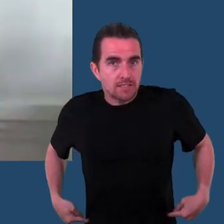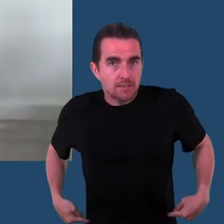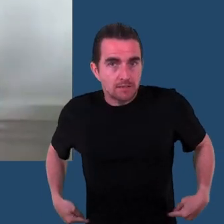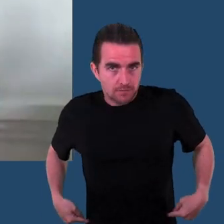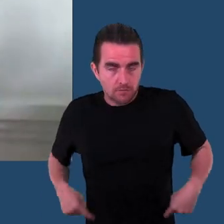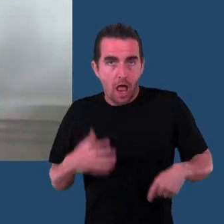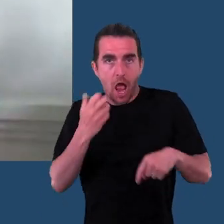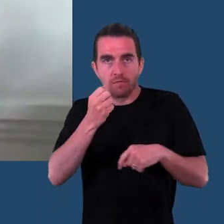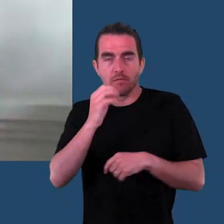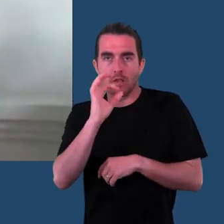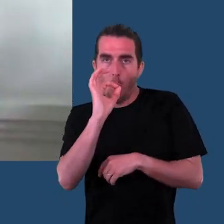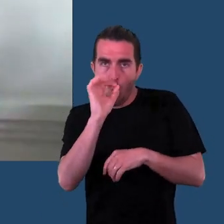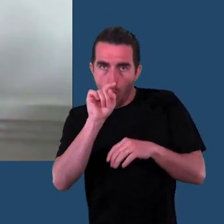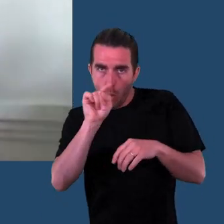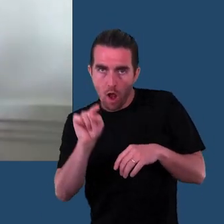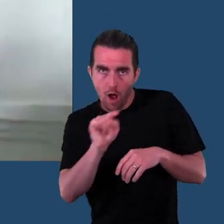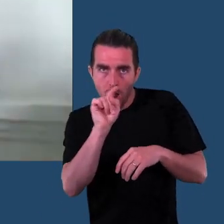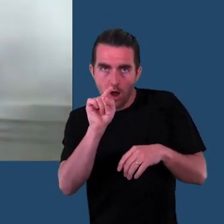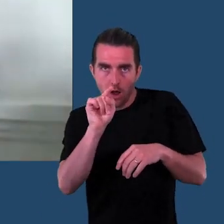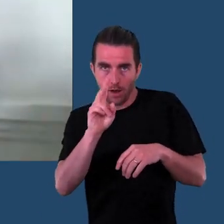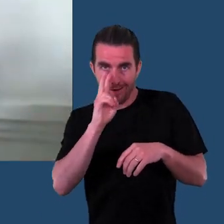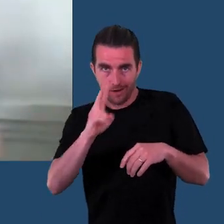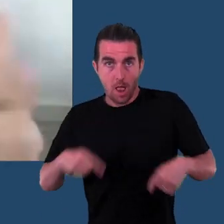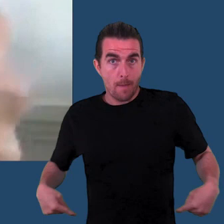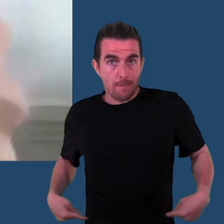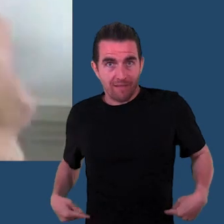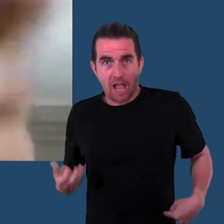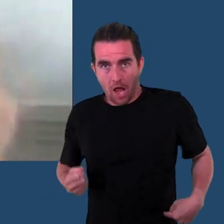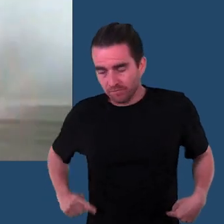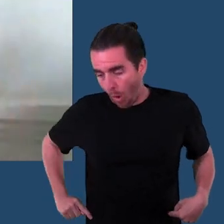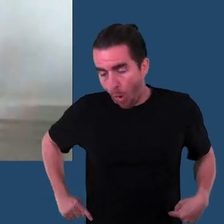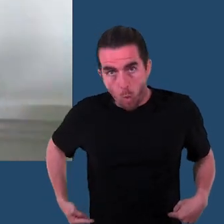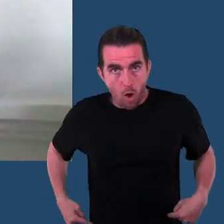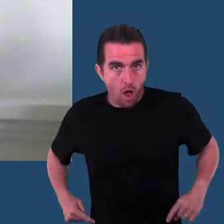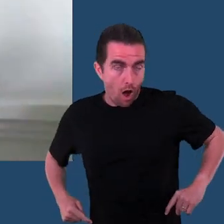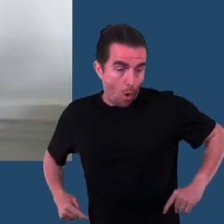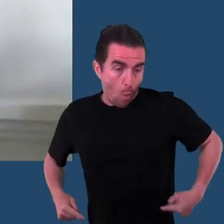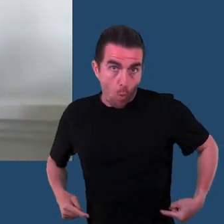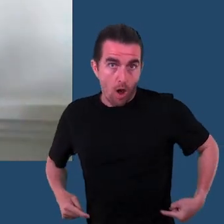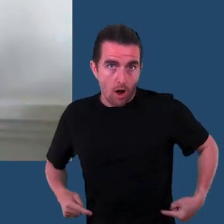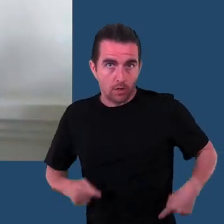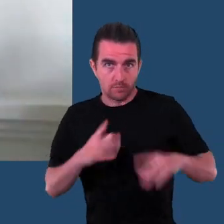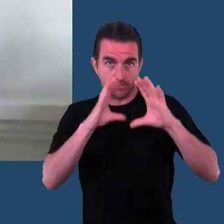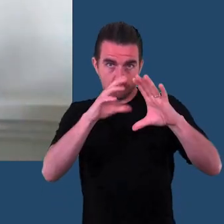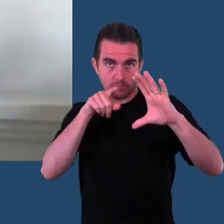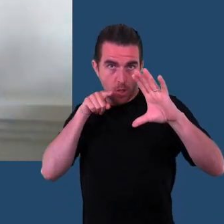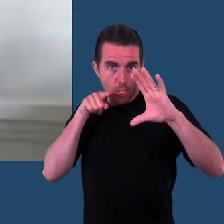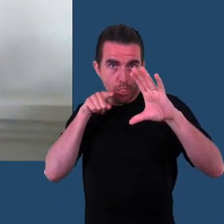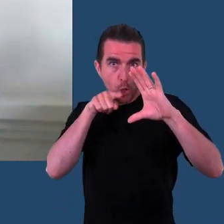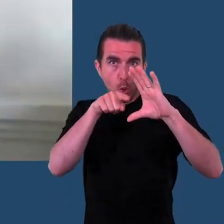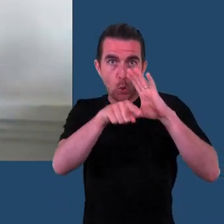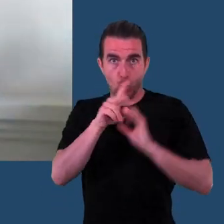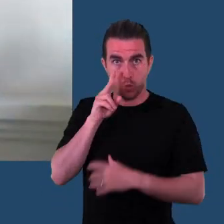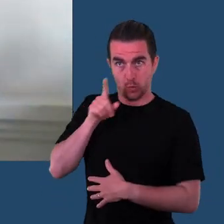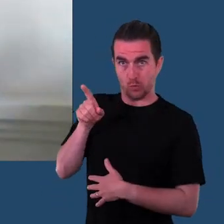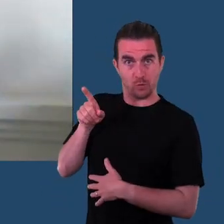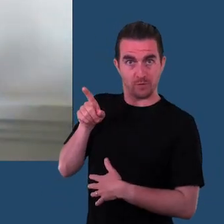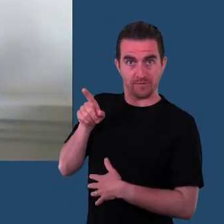they actually have a hole joint. And this hole goes directly through the pelvis,